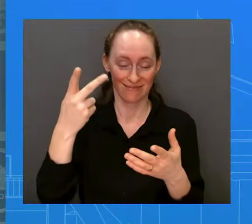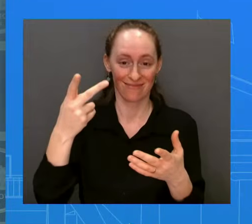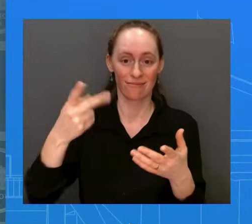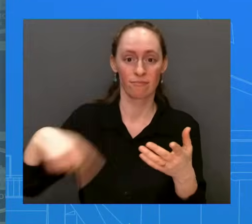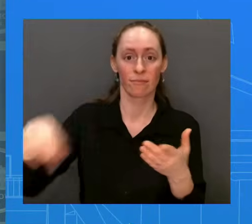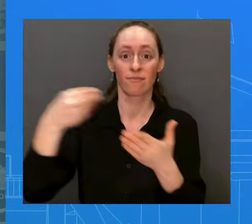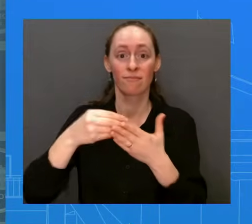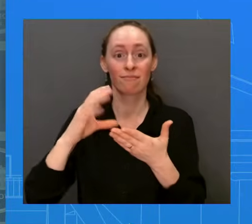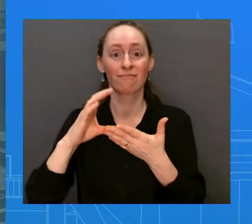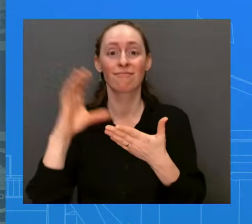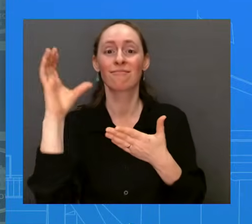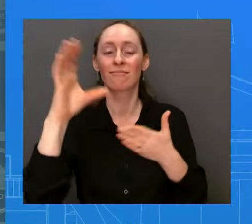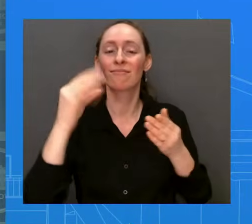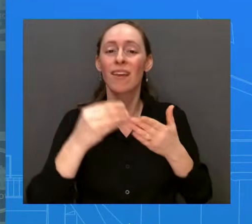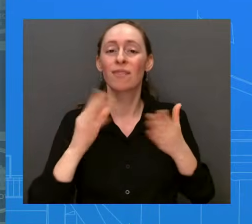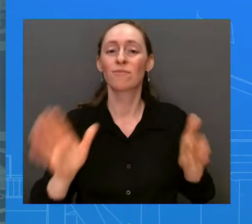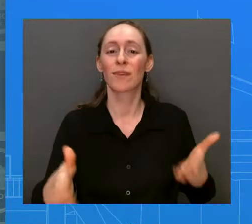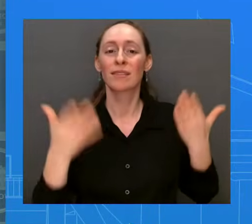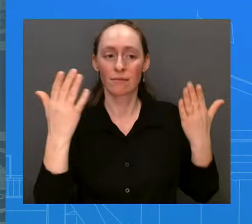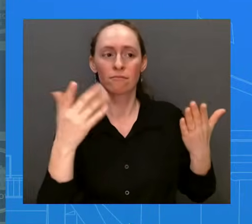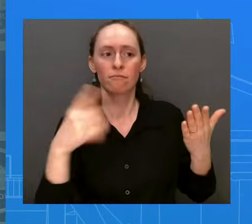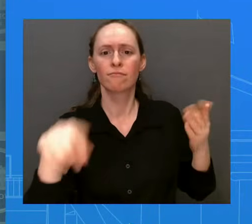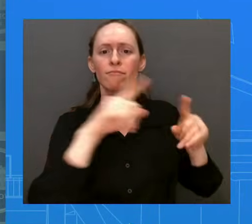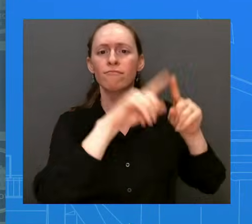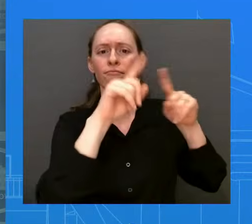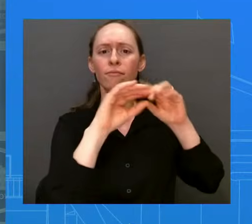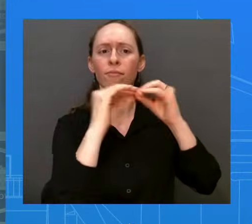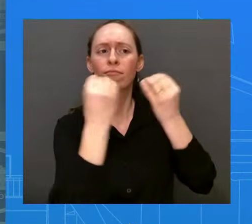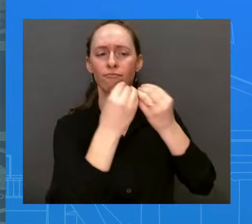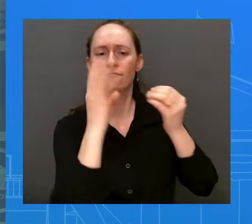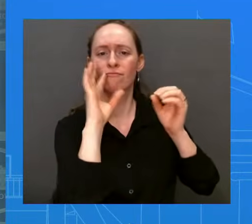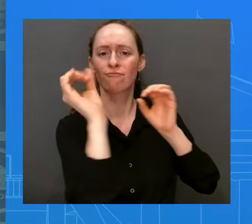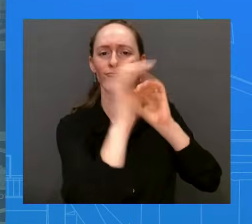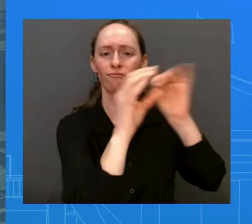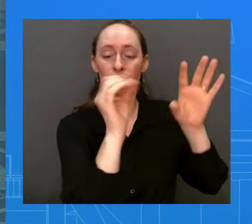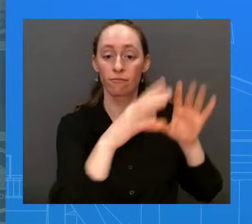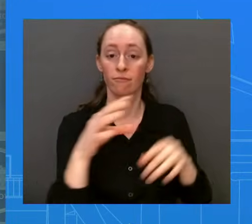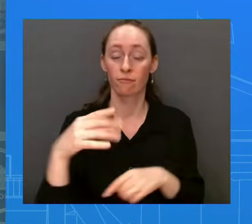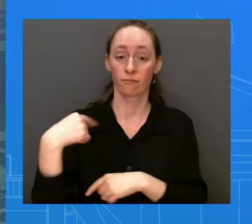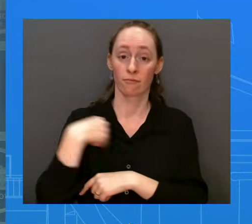There's a page on USA AID's [USAID] has a list -- where they have a list of vetted organizations